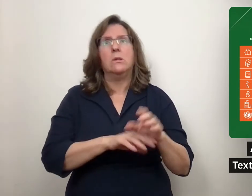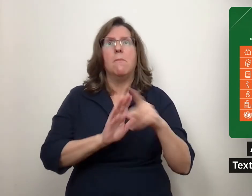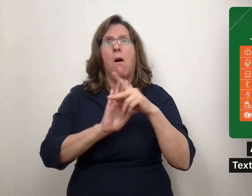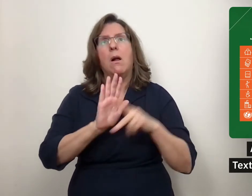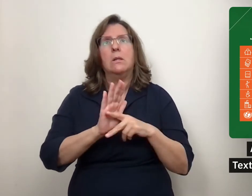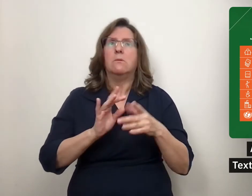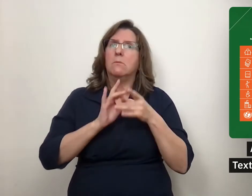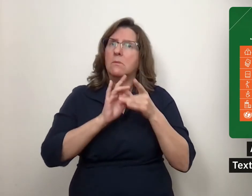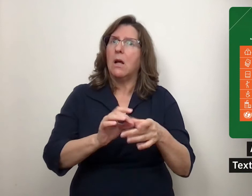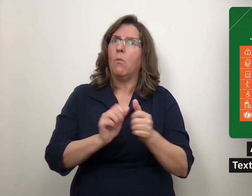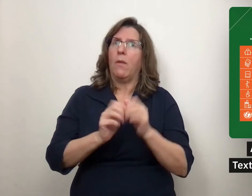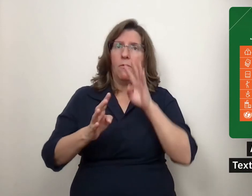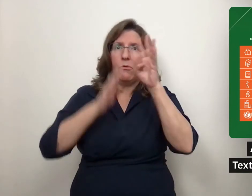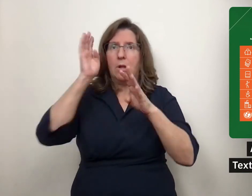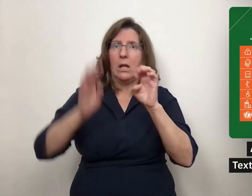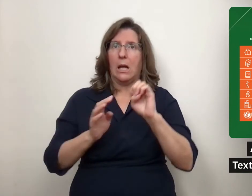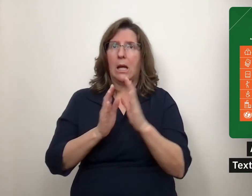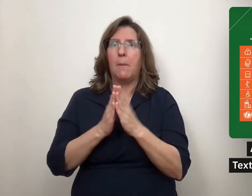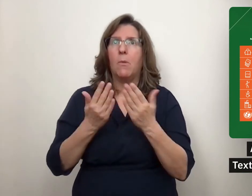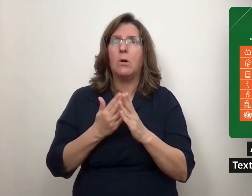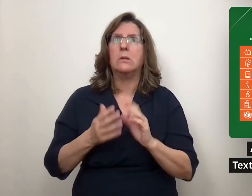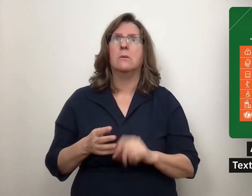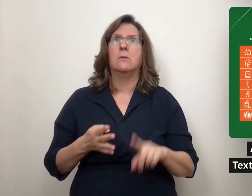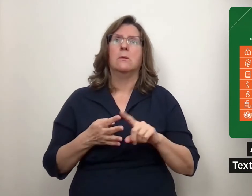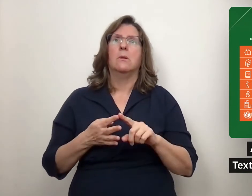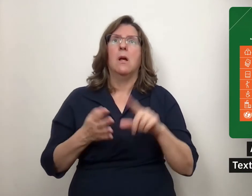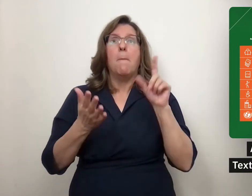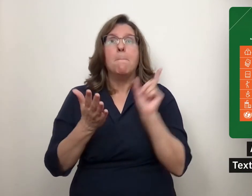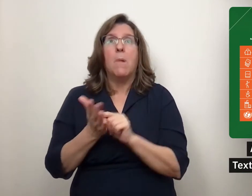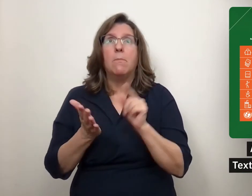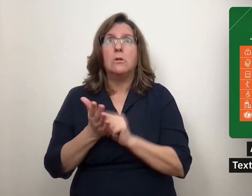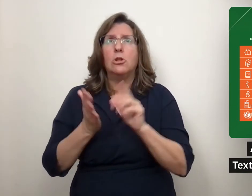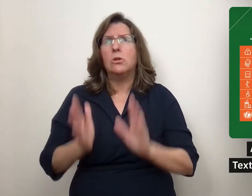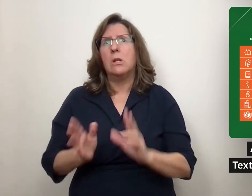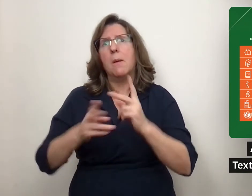has the power to create policy to encourage or mandate the development of e-books.